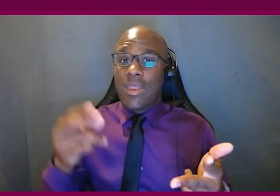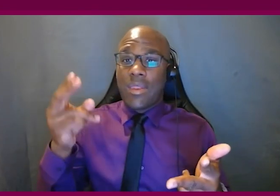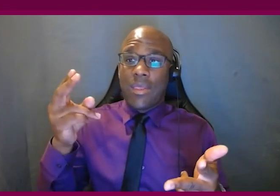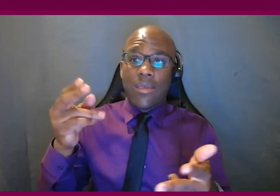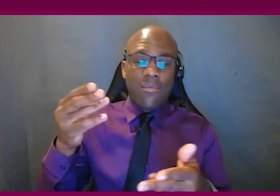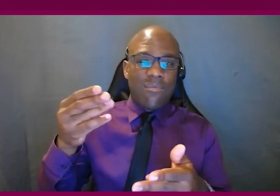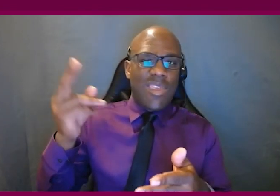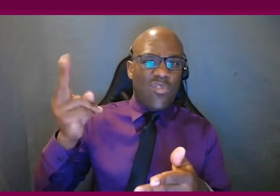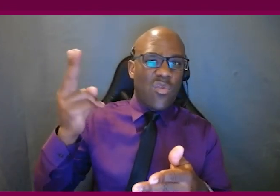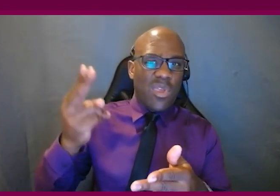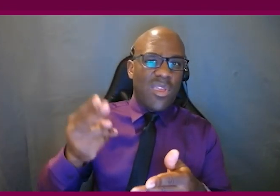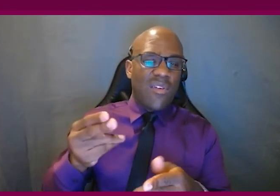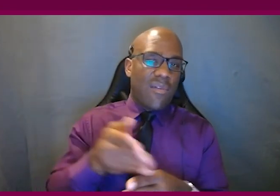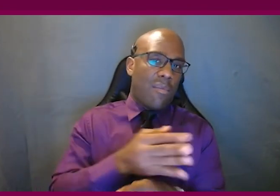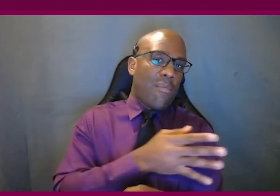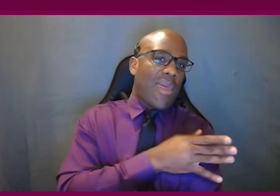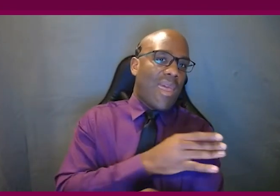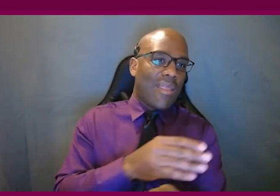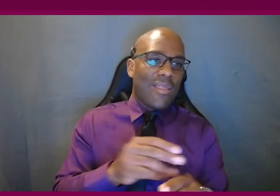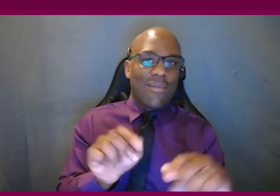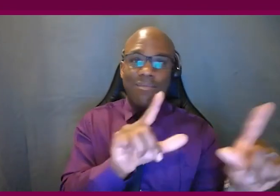Thank you again and stay tuned for our next episode.